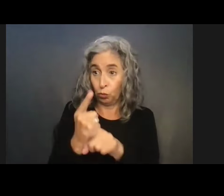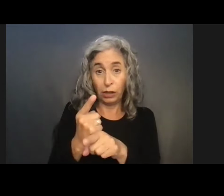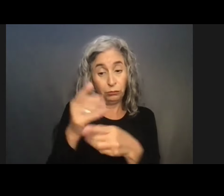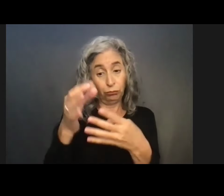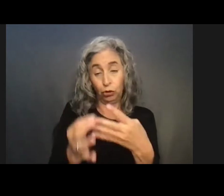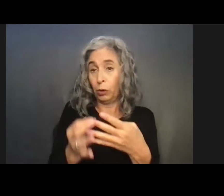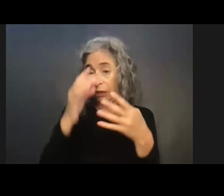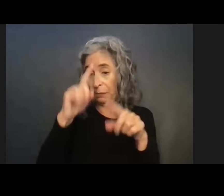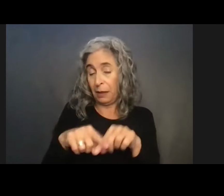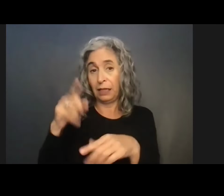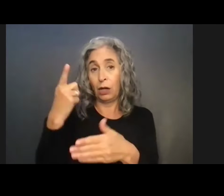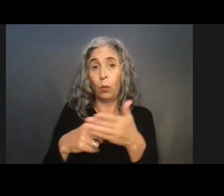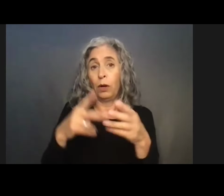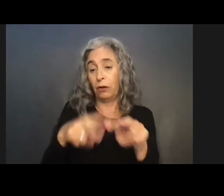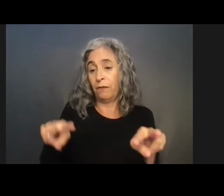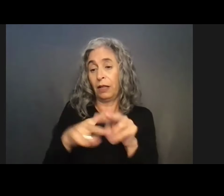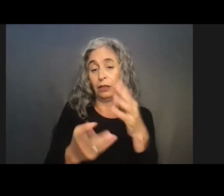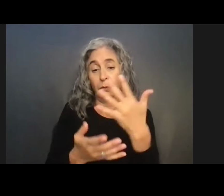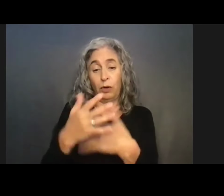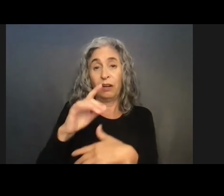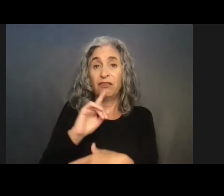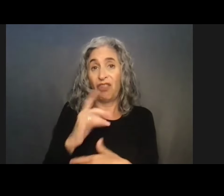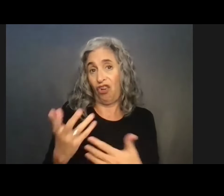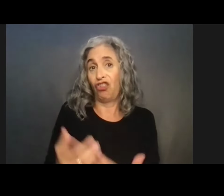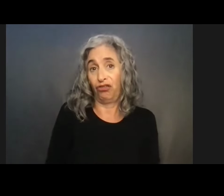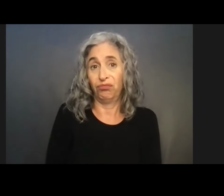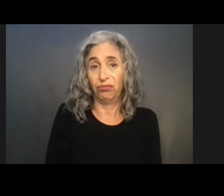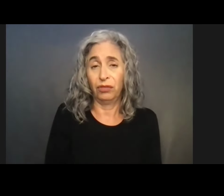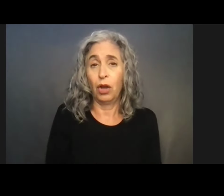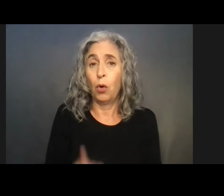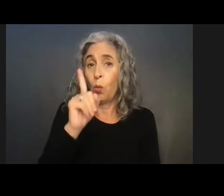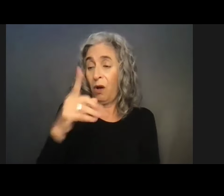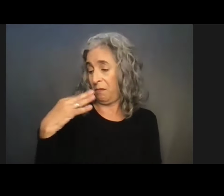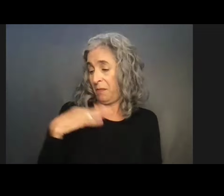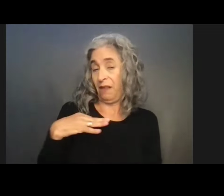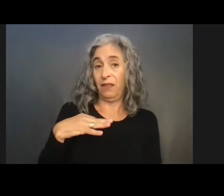on what your values and priorities are. One of the benefits however of open source